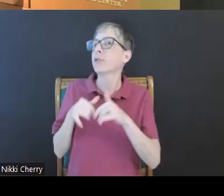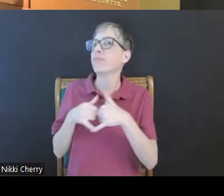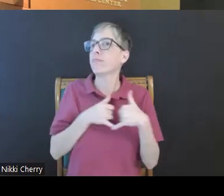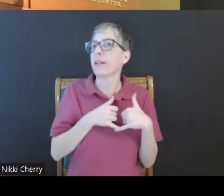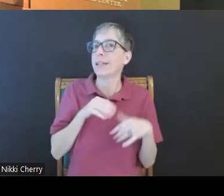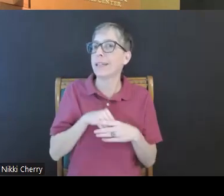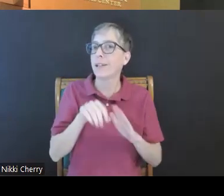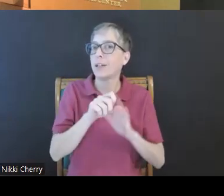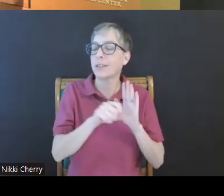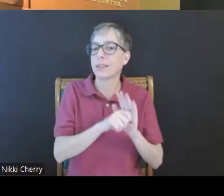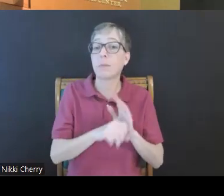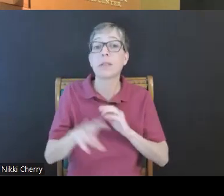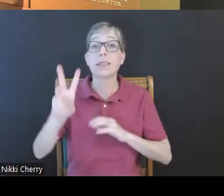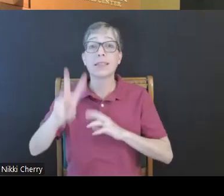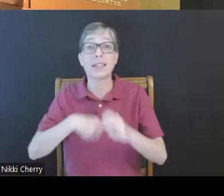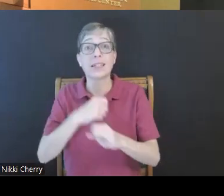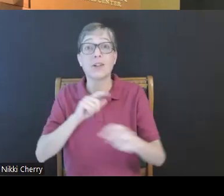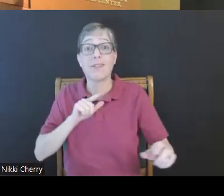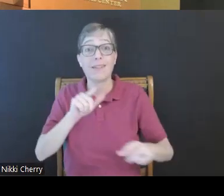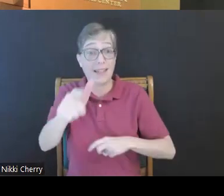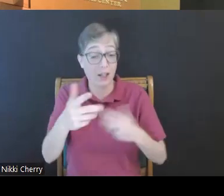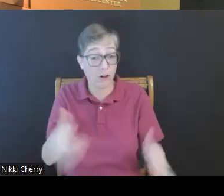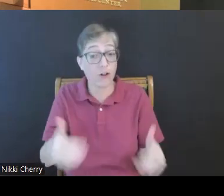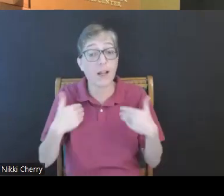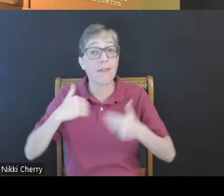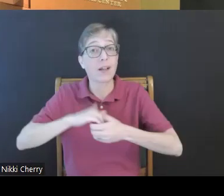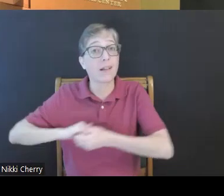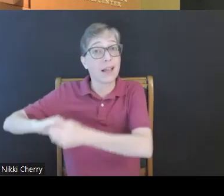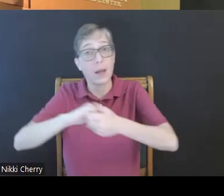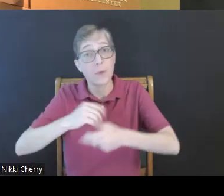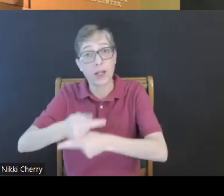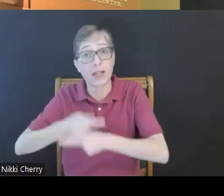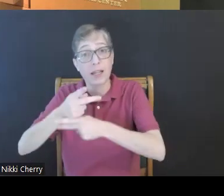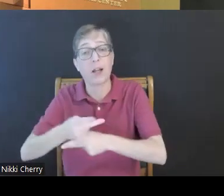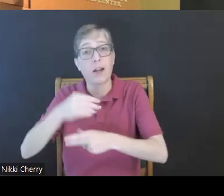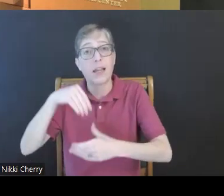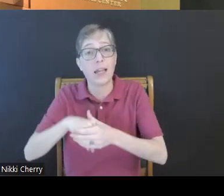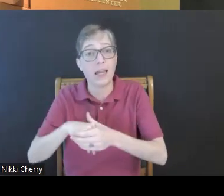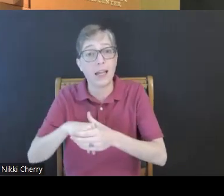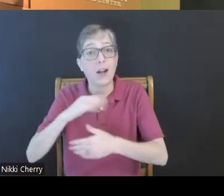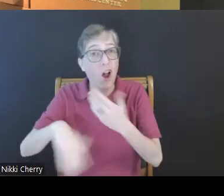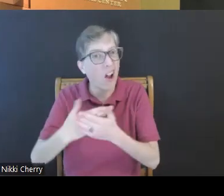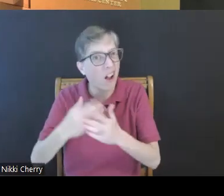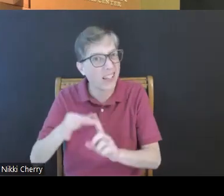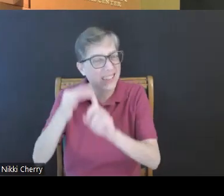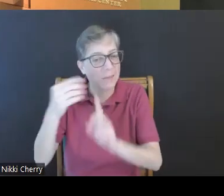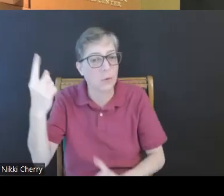teams in in all but one County uh in our state uh so we have one hold up that's Garfield County in